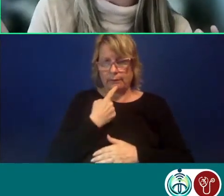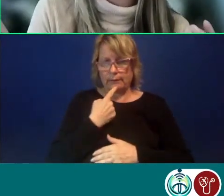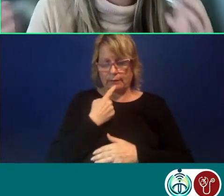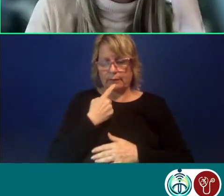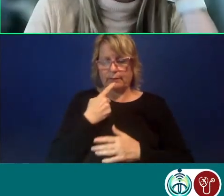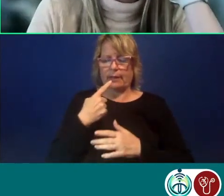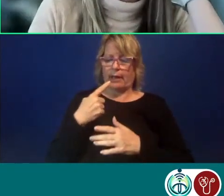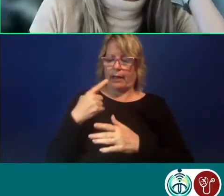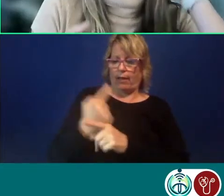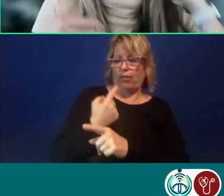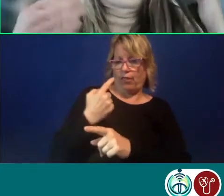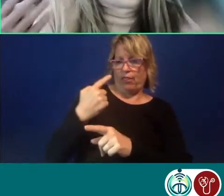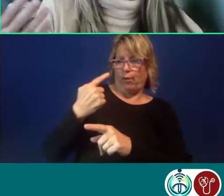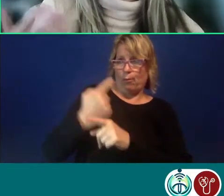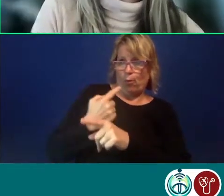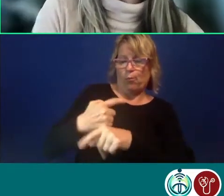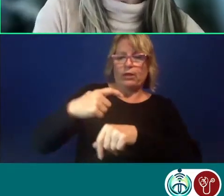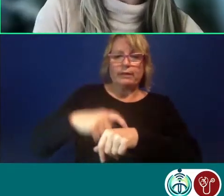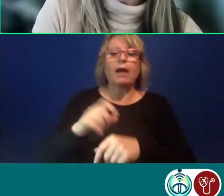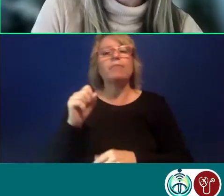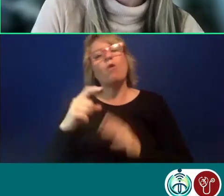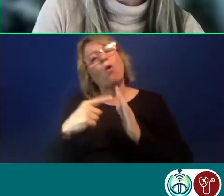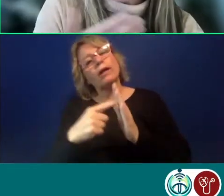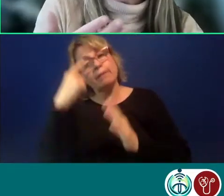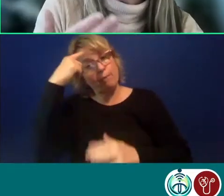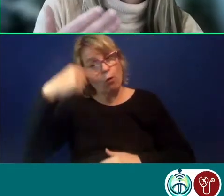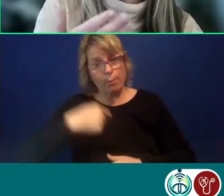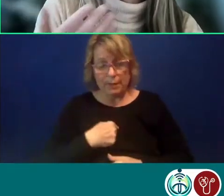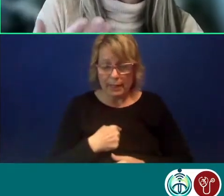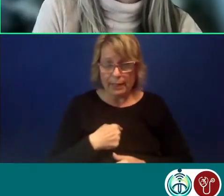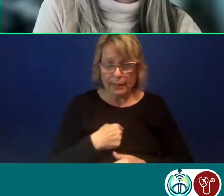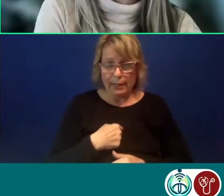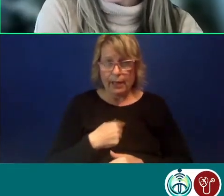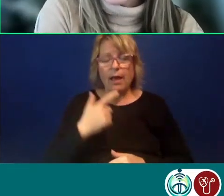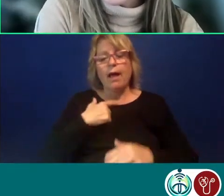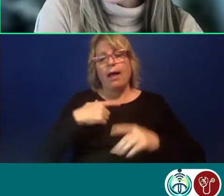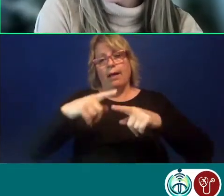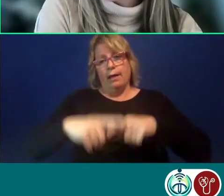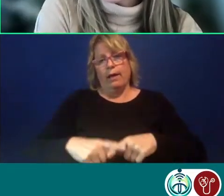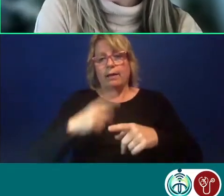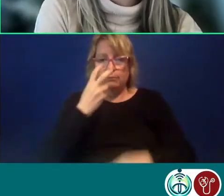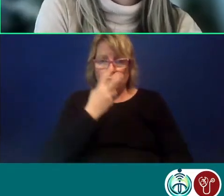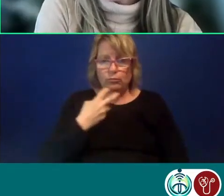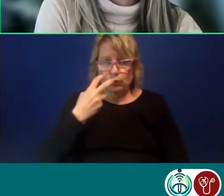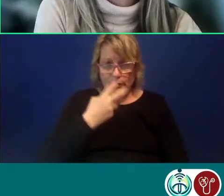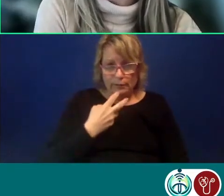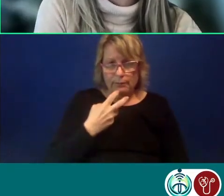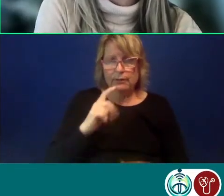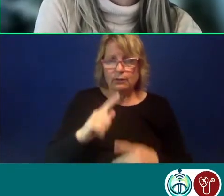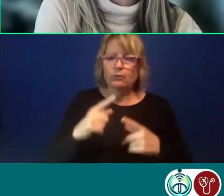times. Or so for example for me, I rely on reading lips to be able to effectively understand what